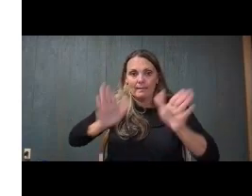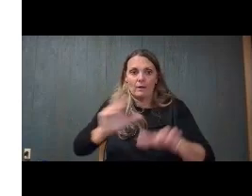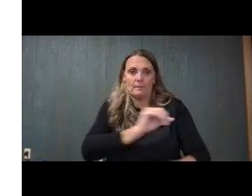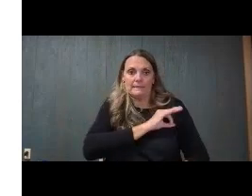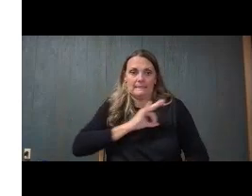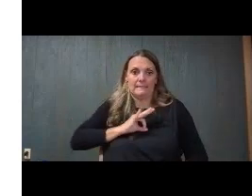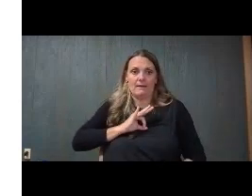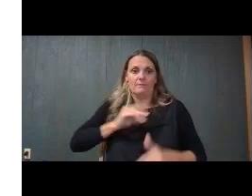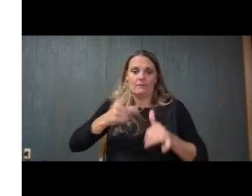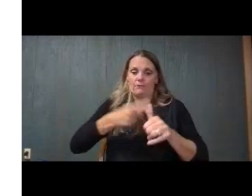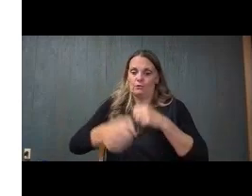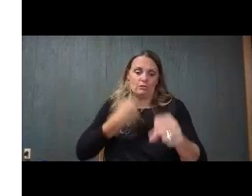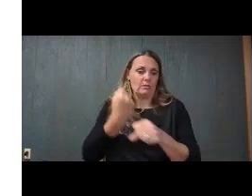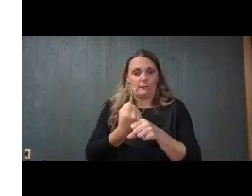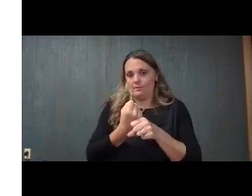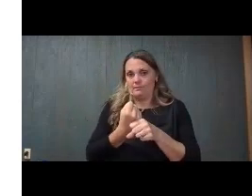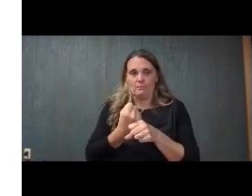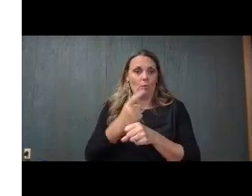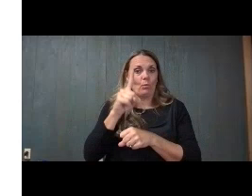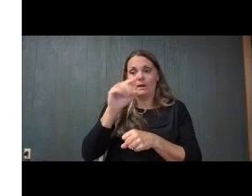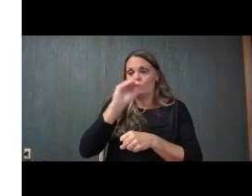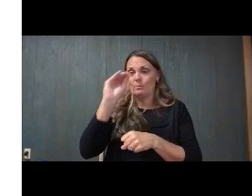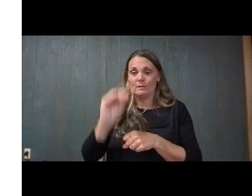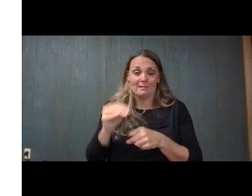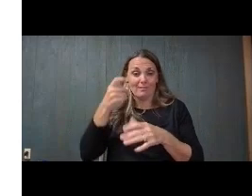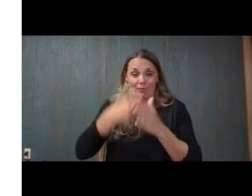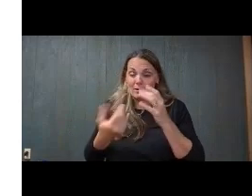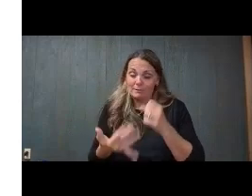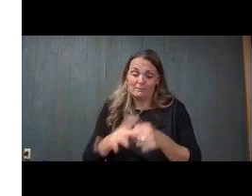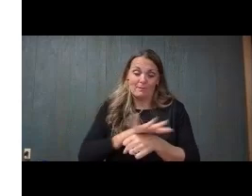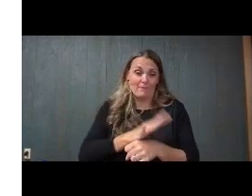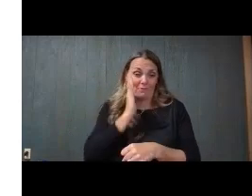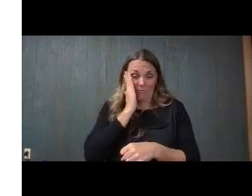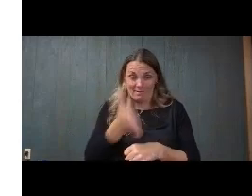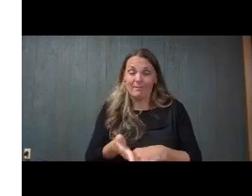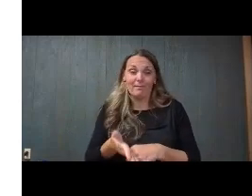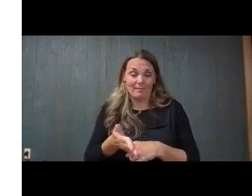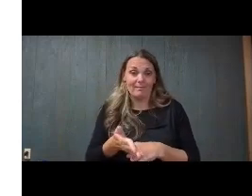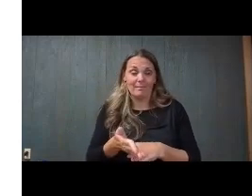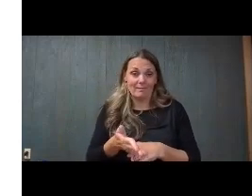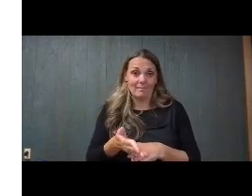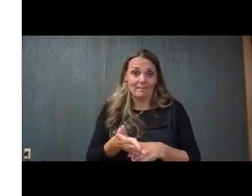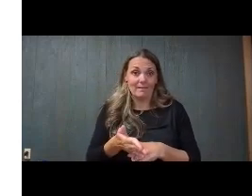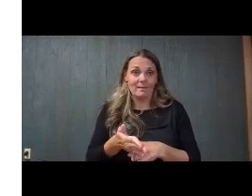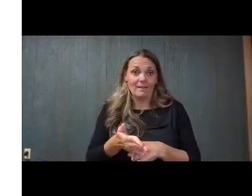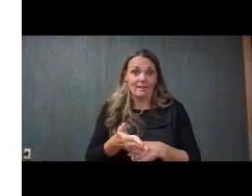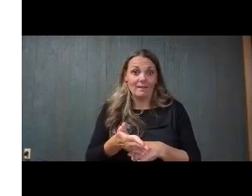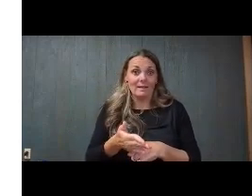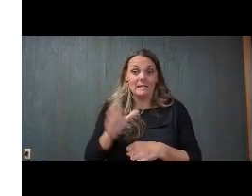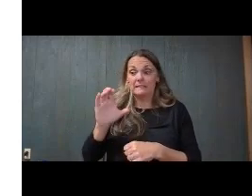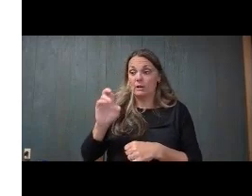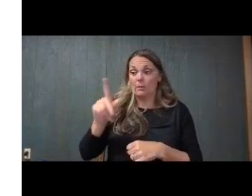one, as 100% of the costs will be covered, and the only portion that CRP has to contribute